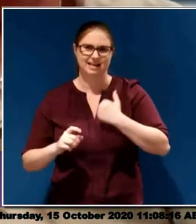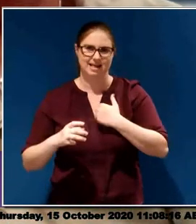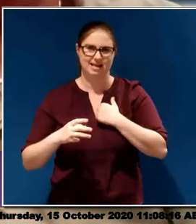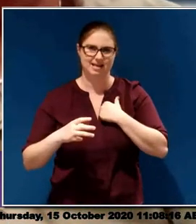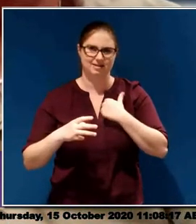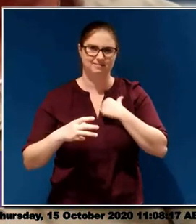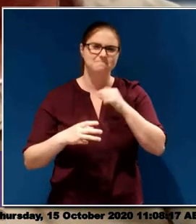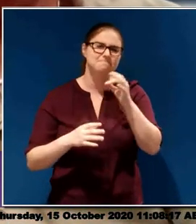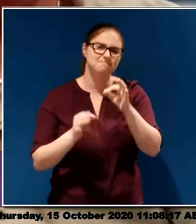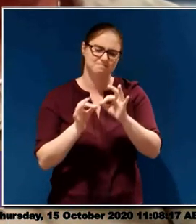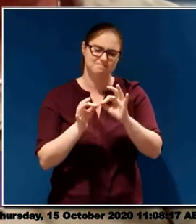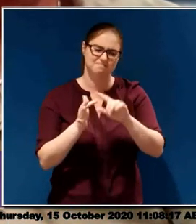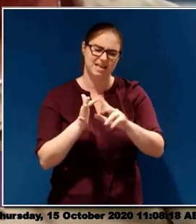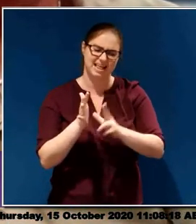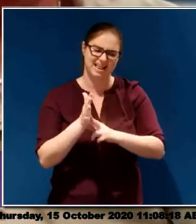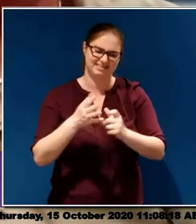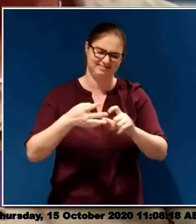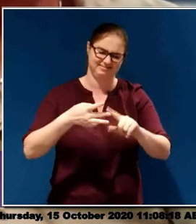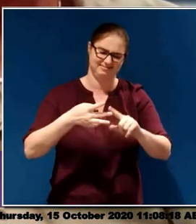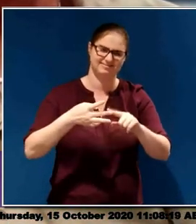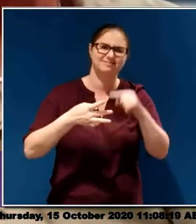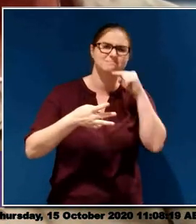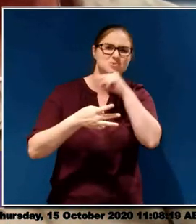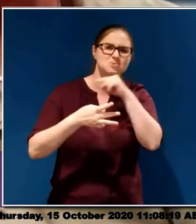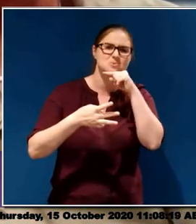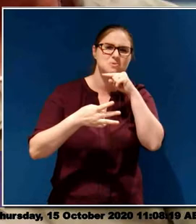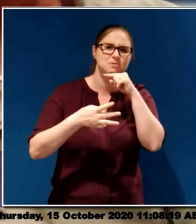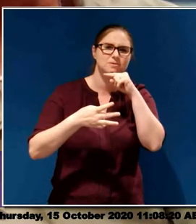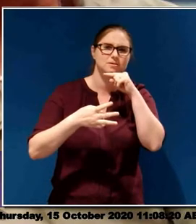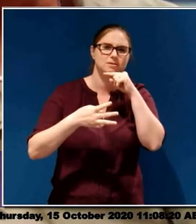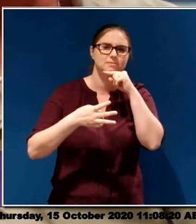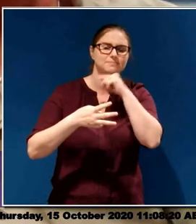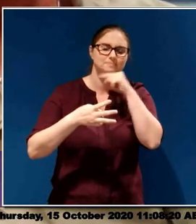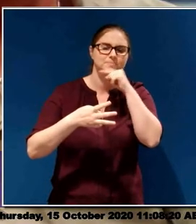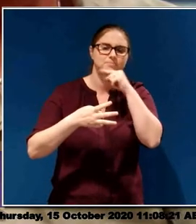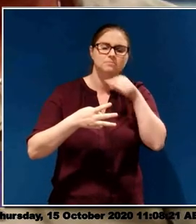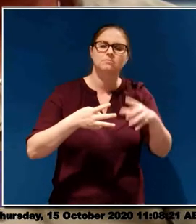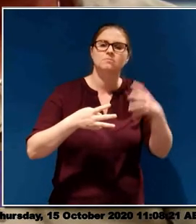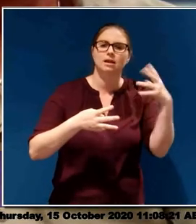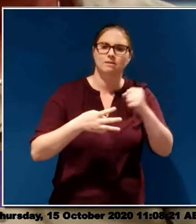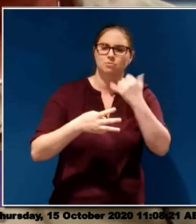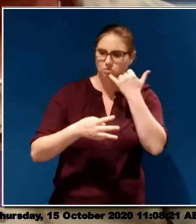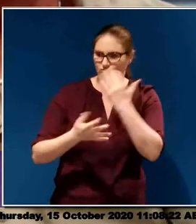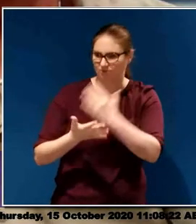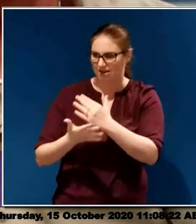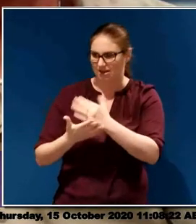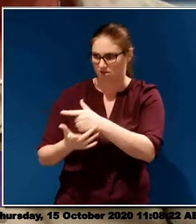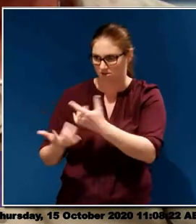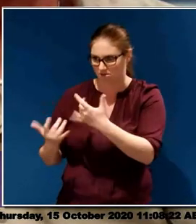floor and the ambulance was called and the police came, which was awful because